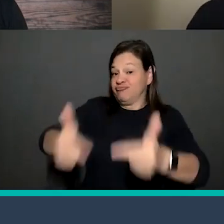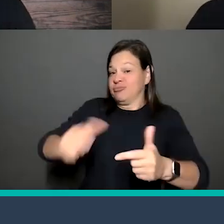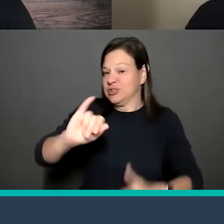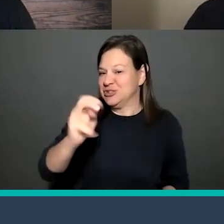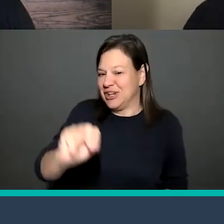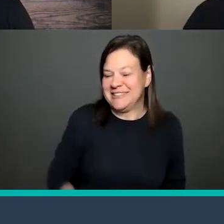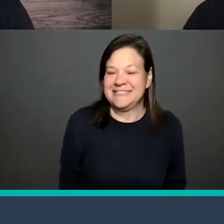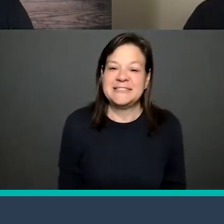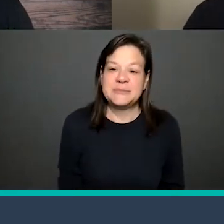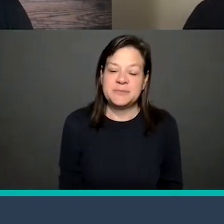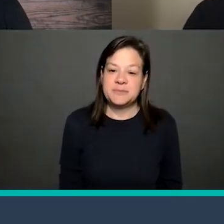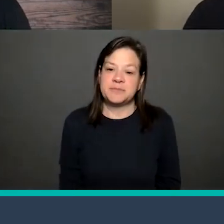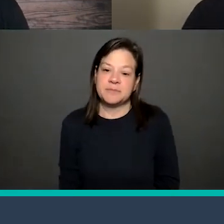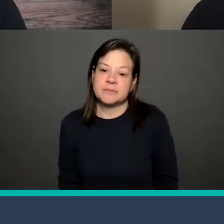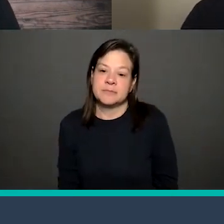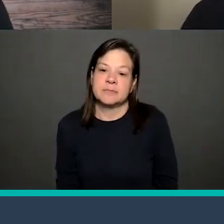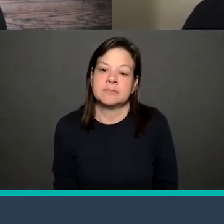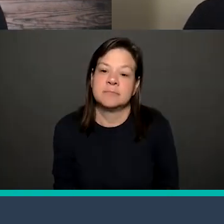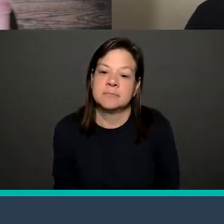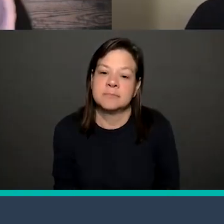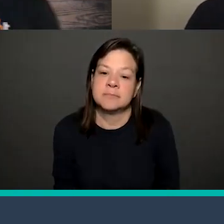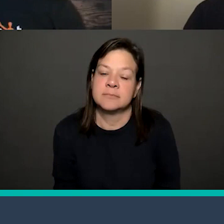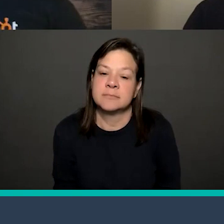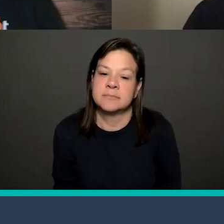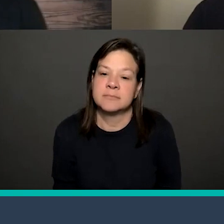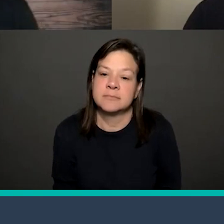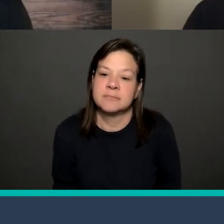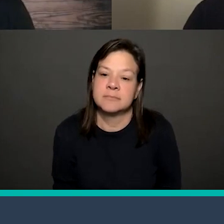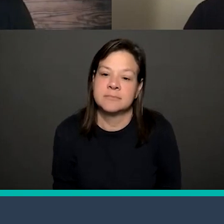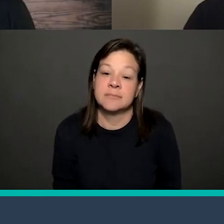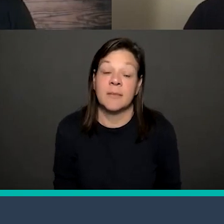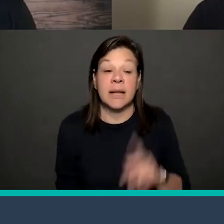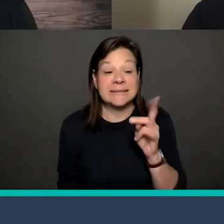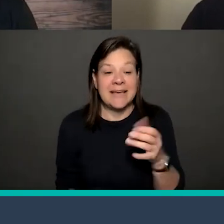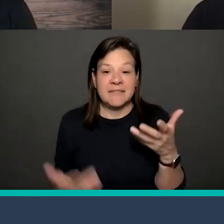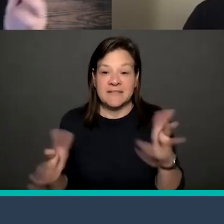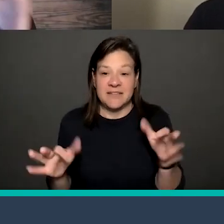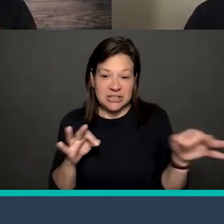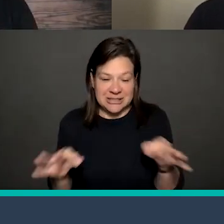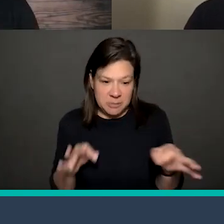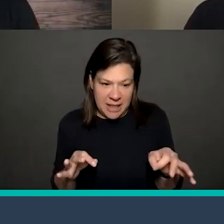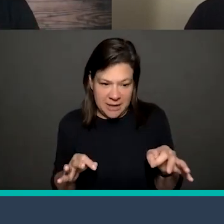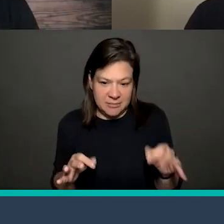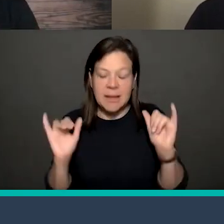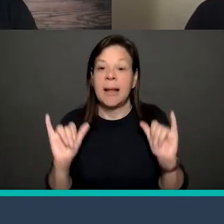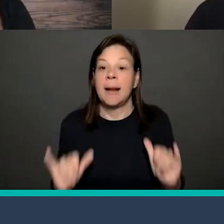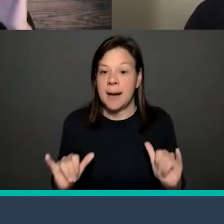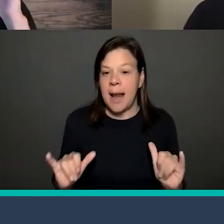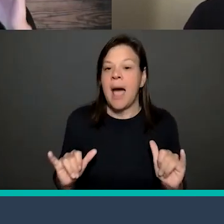NOW THAT DAVID HAS EXPLAINED THE CONCEPTS IT'S TIME TO BUCKLE UP. WE WILL DIVE HEAD INTO THIS AND AS YOU SEE ON THE